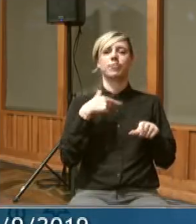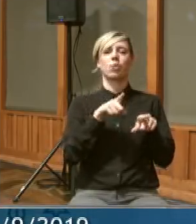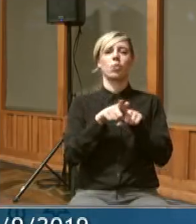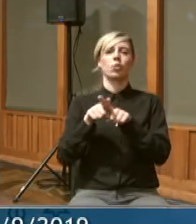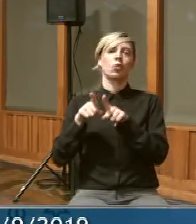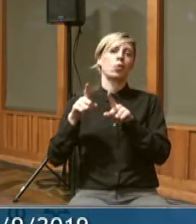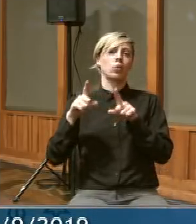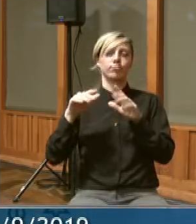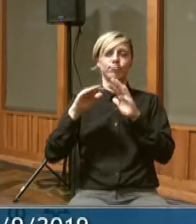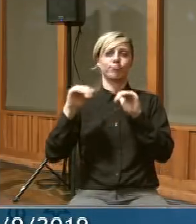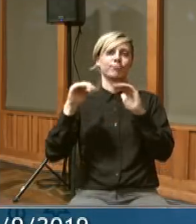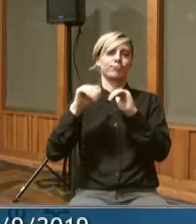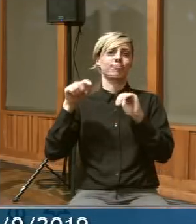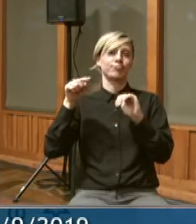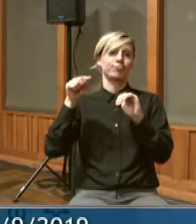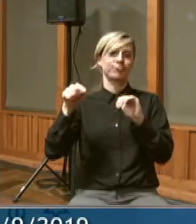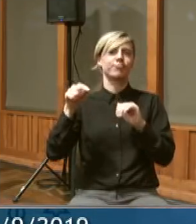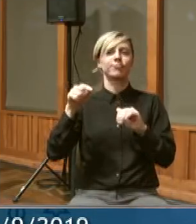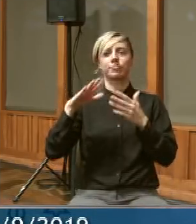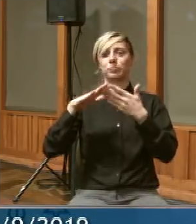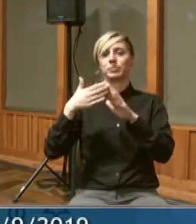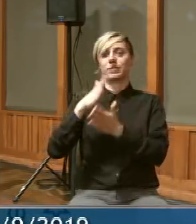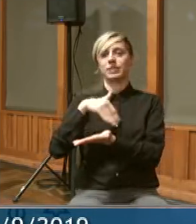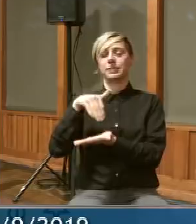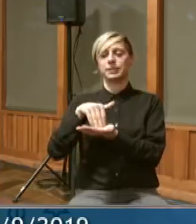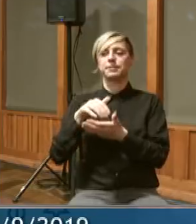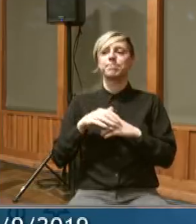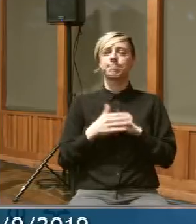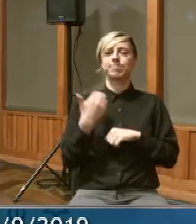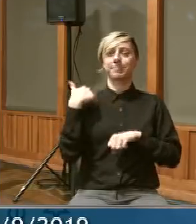PRESIDENT OF LABOR'S LOCAL 483, I'M ALSO A COORDINATOR AT EAST